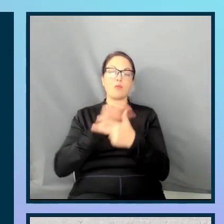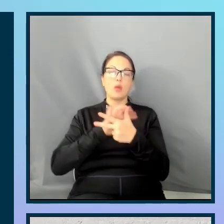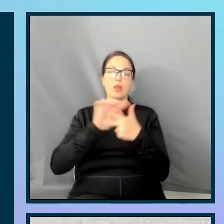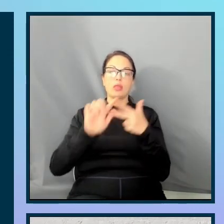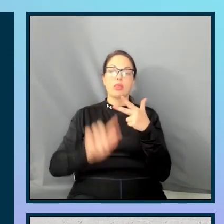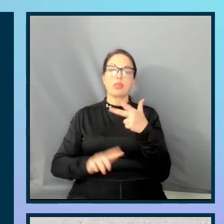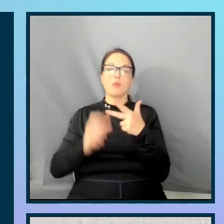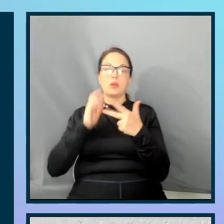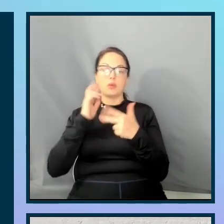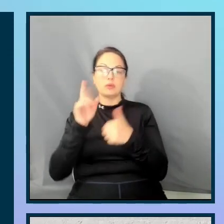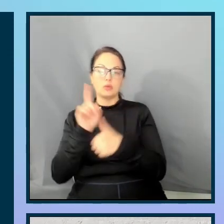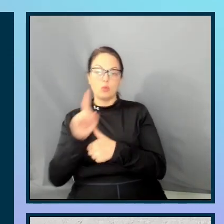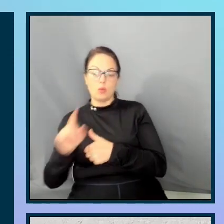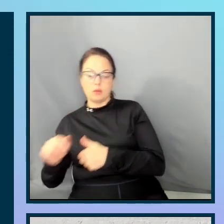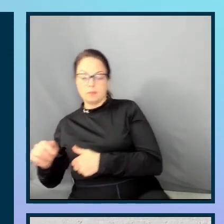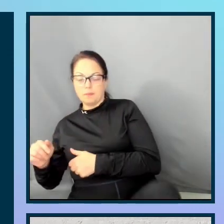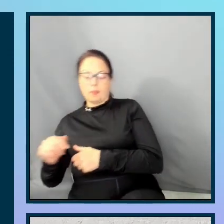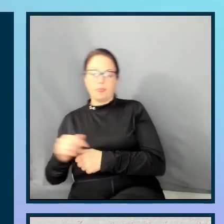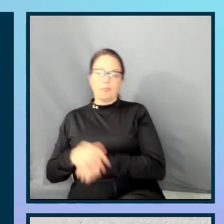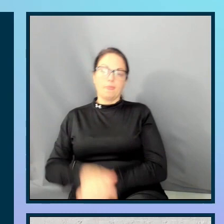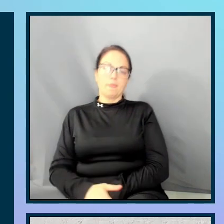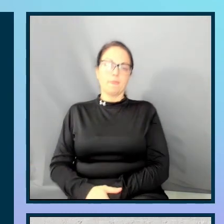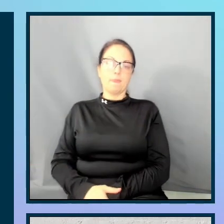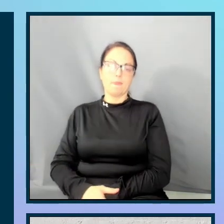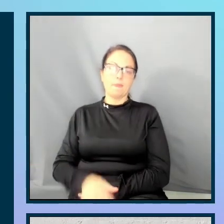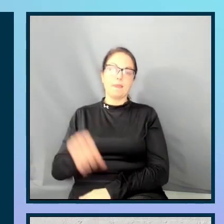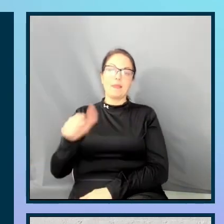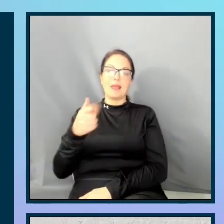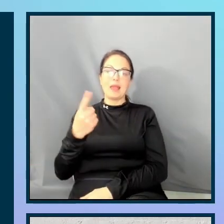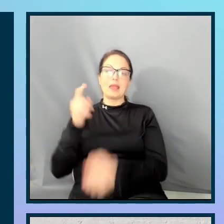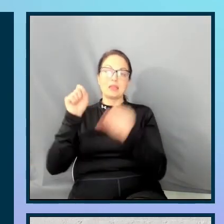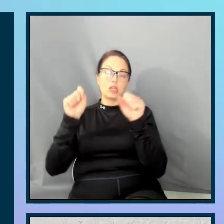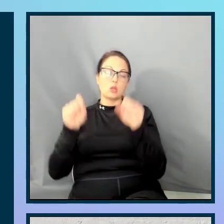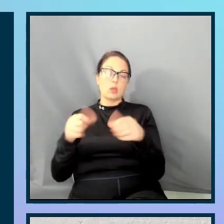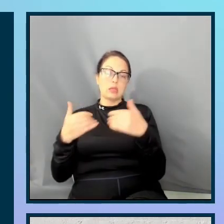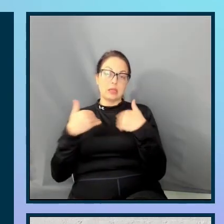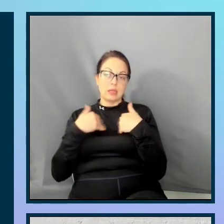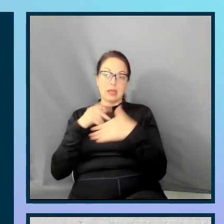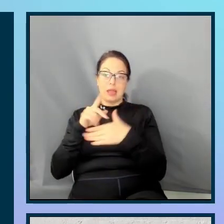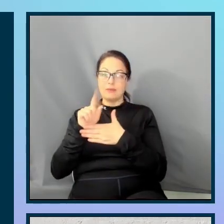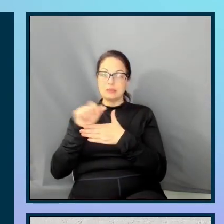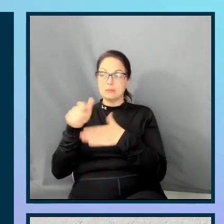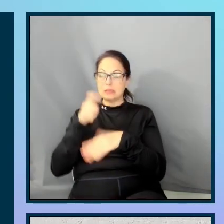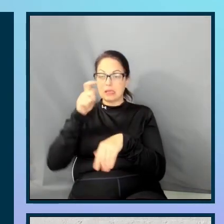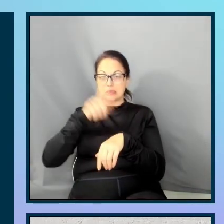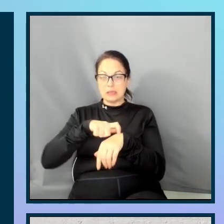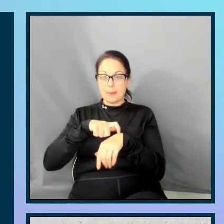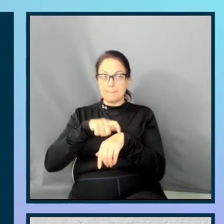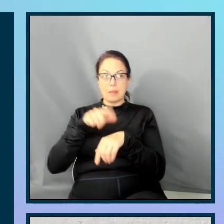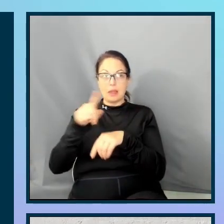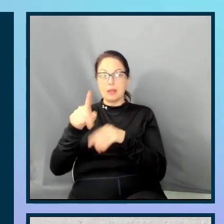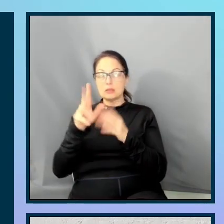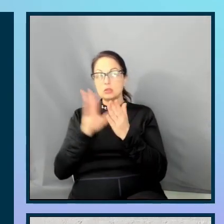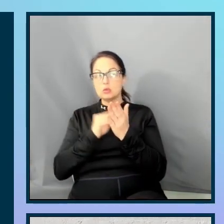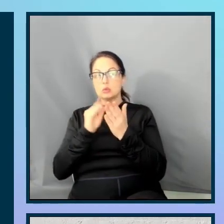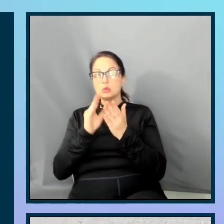One. Anyone can acquire a disability at any time as you learn a friend story.